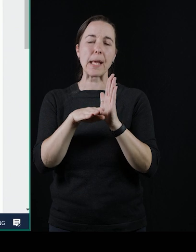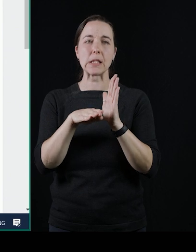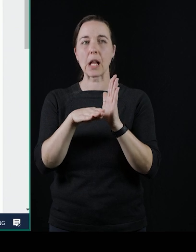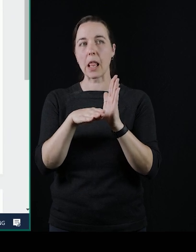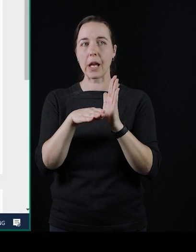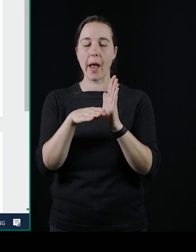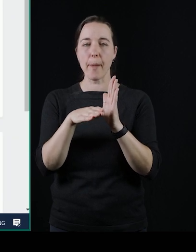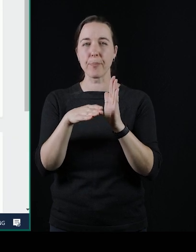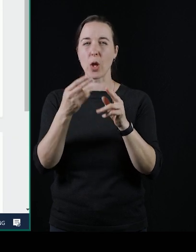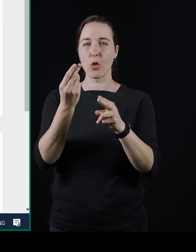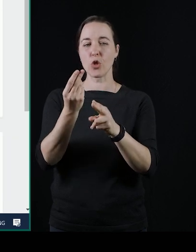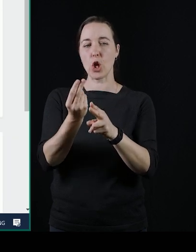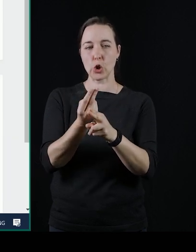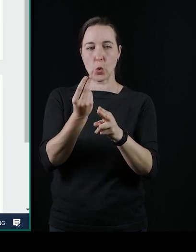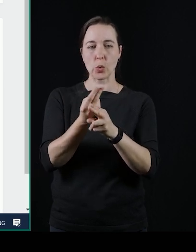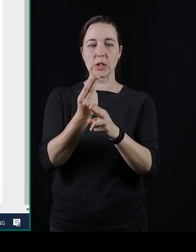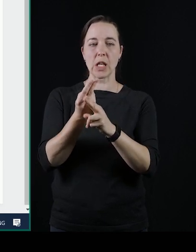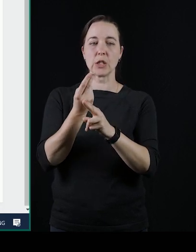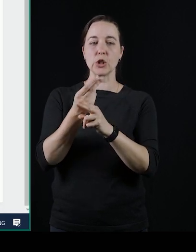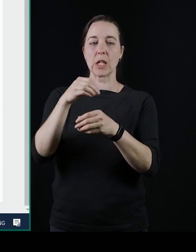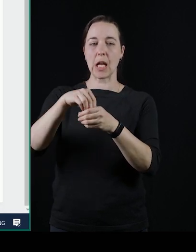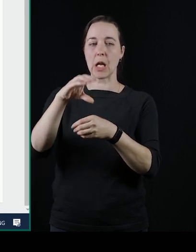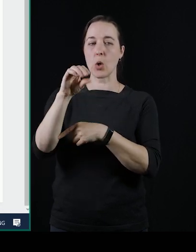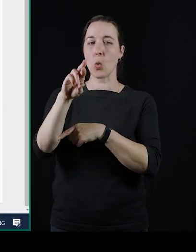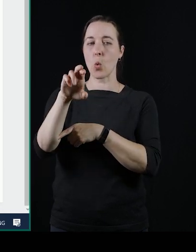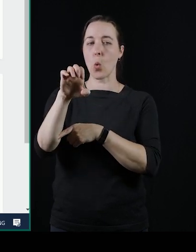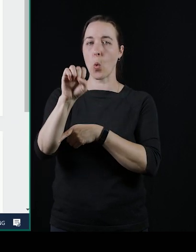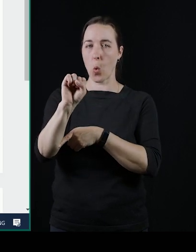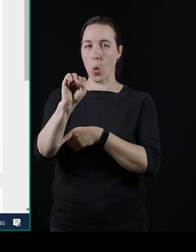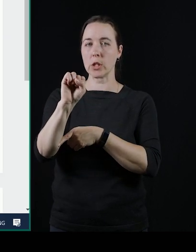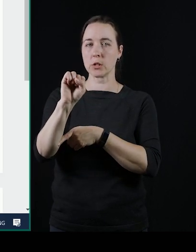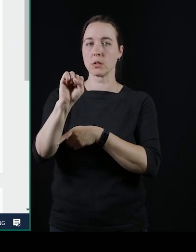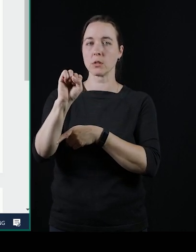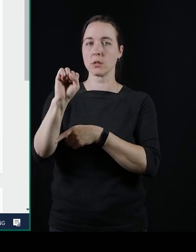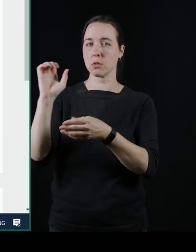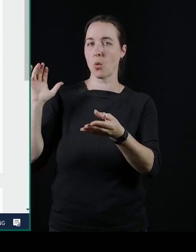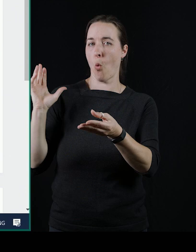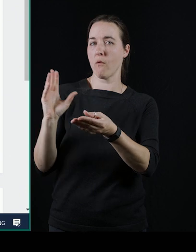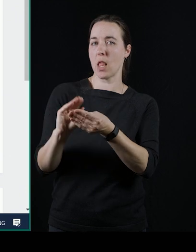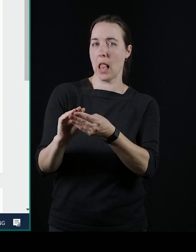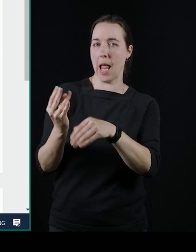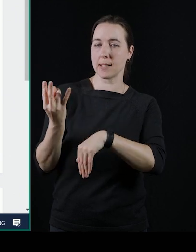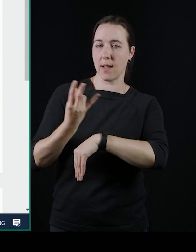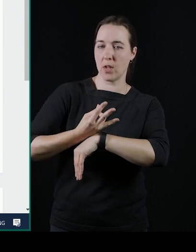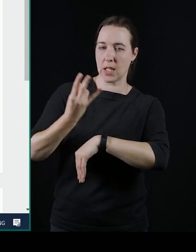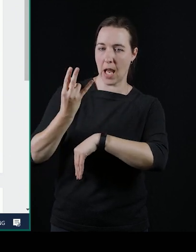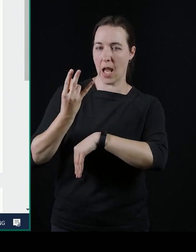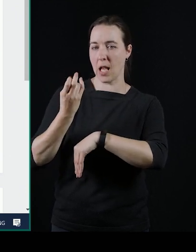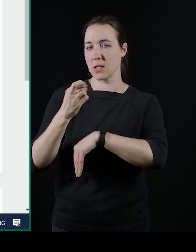One active, four standing by. And then we can see here total usage,